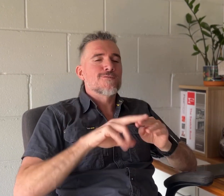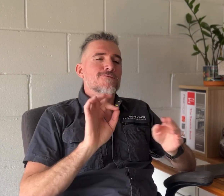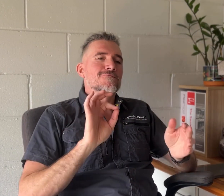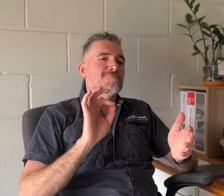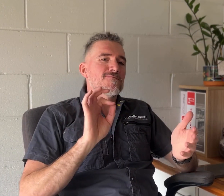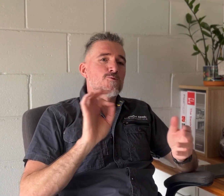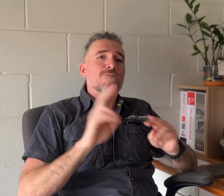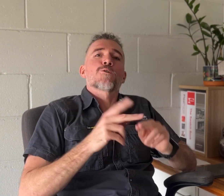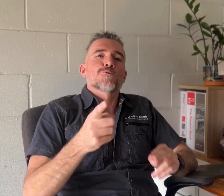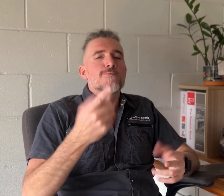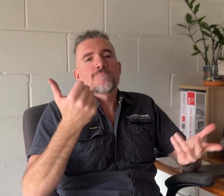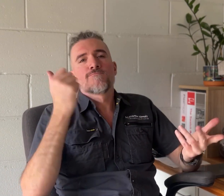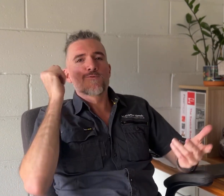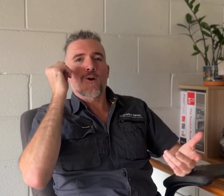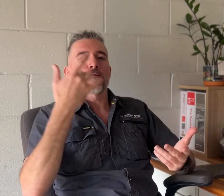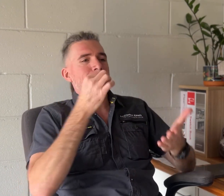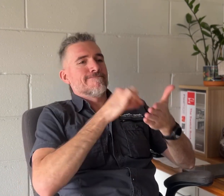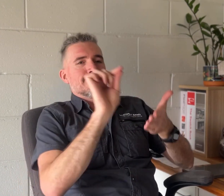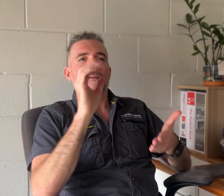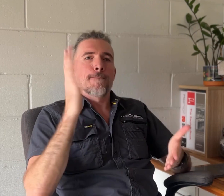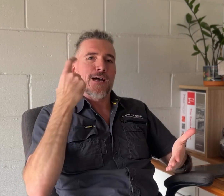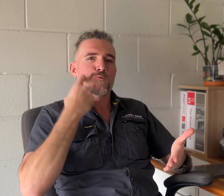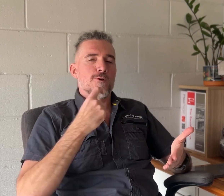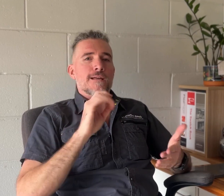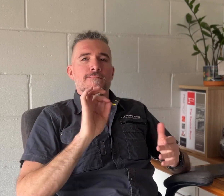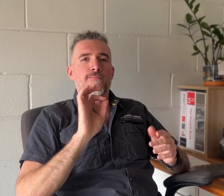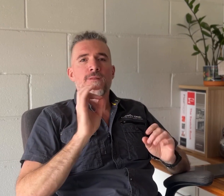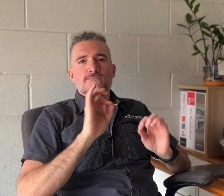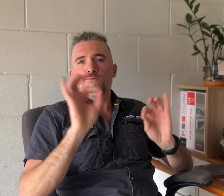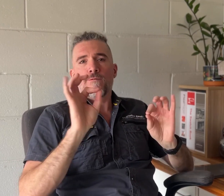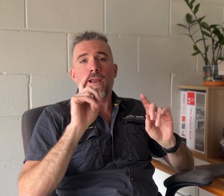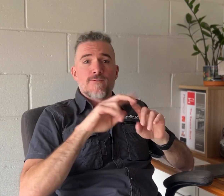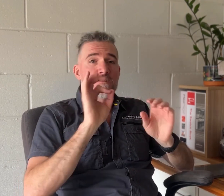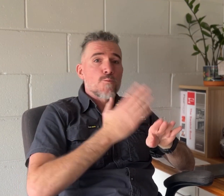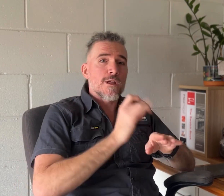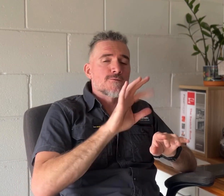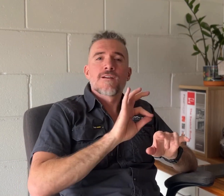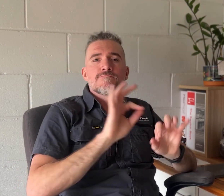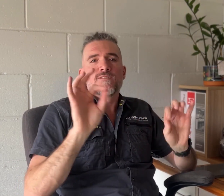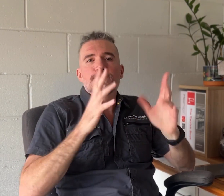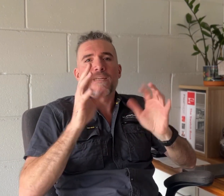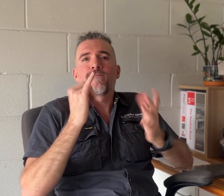And if it’s not for you, then it’s not for you, but at least you can say you tried. If it doesn’t work out, doesn’t mean you failed.